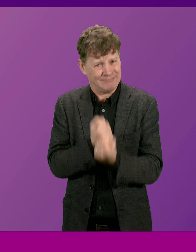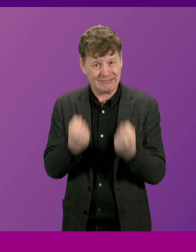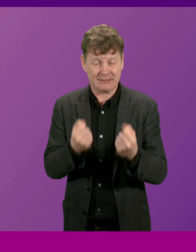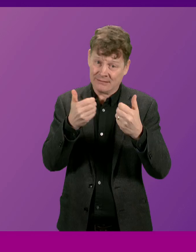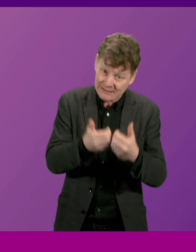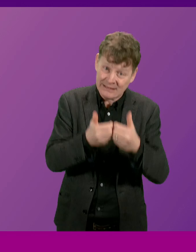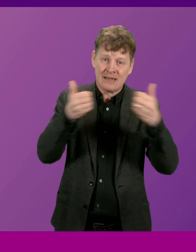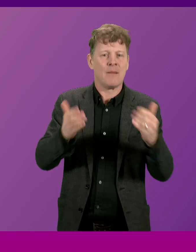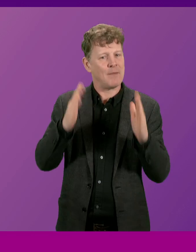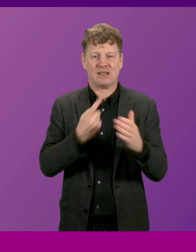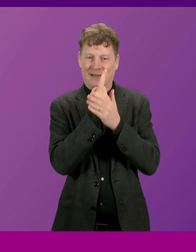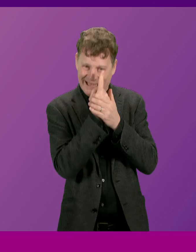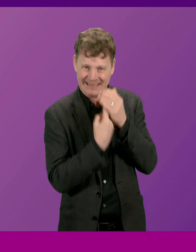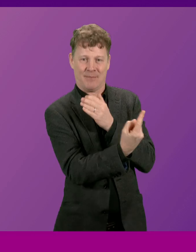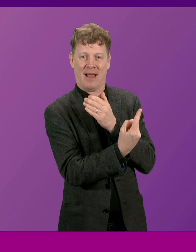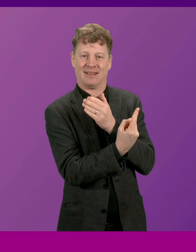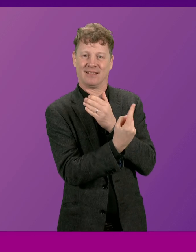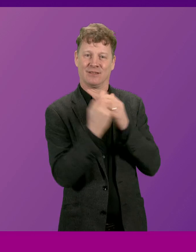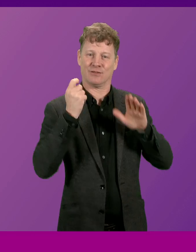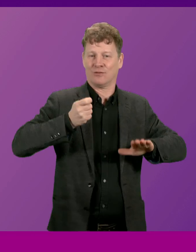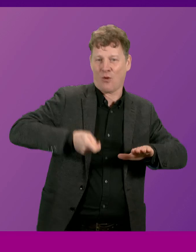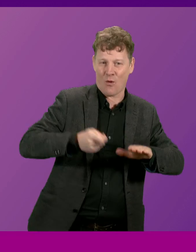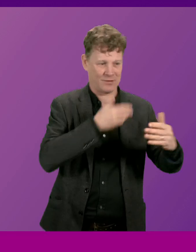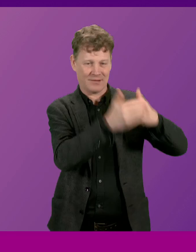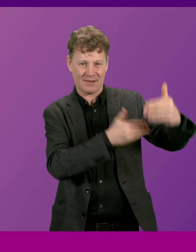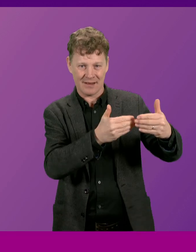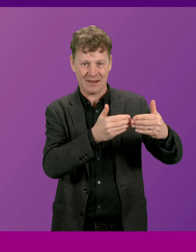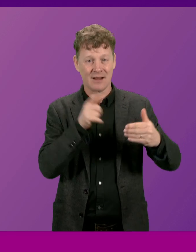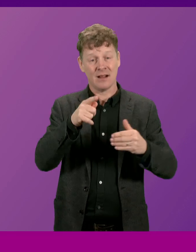the independence of the judiciary and the independence of the Crown in determining